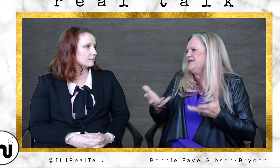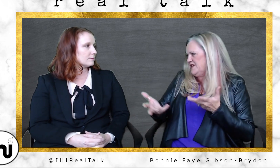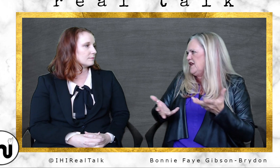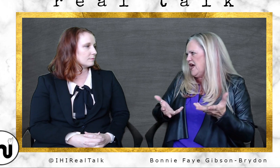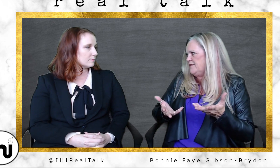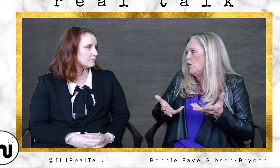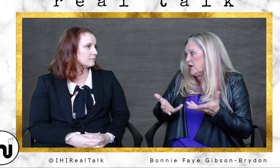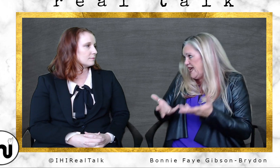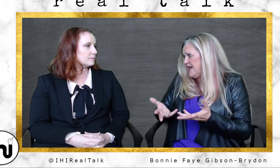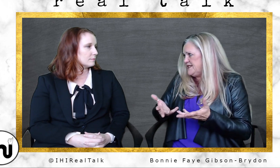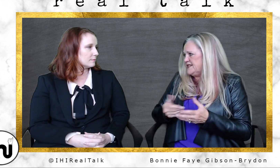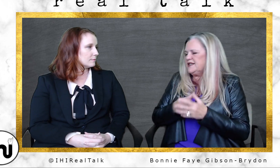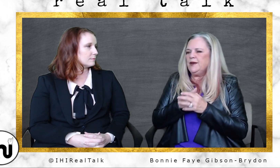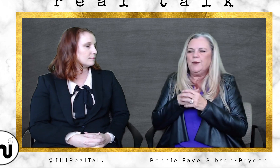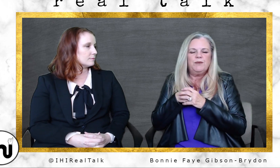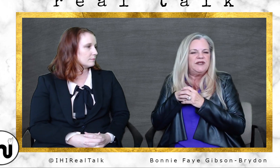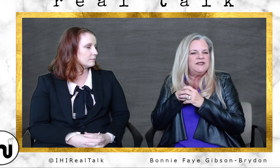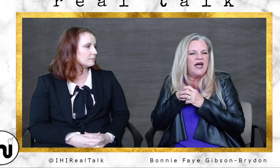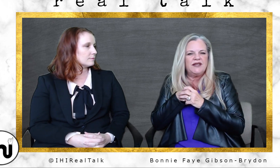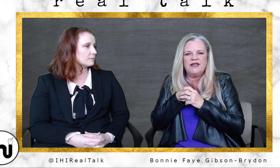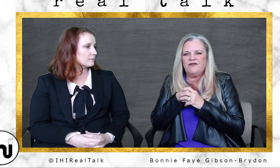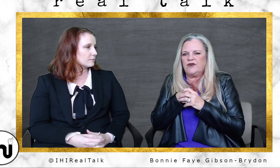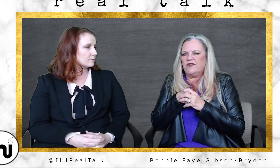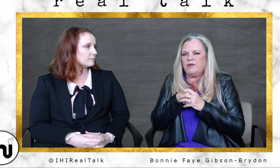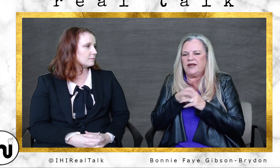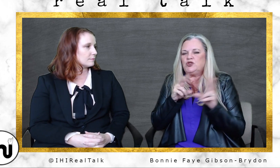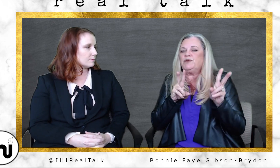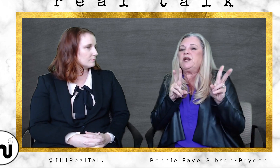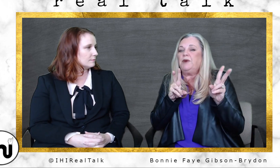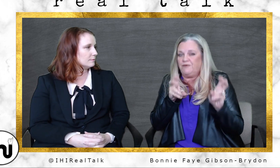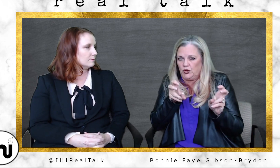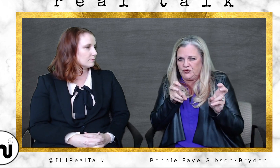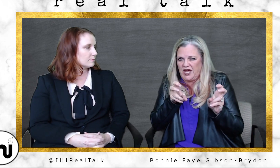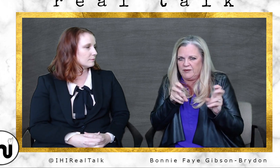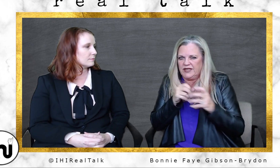lot more cases but not enough for everybody to become a full-time legal